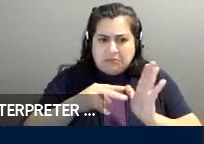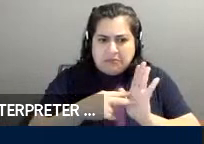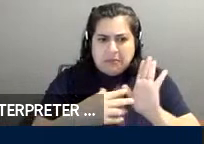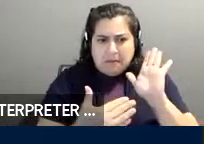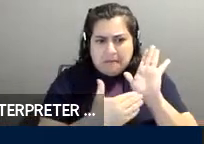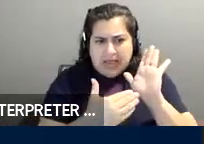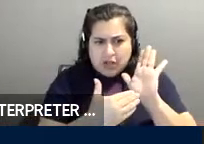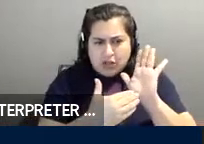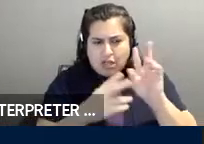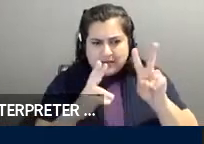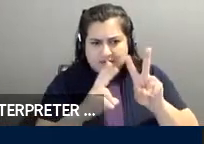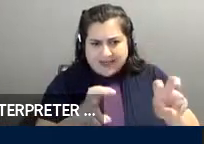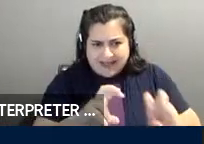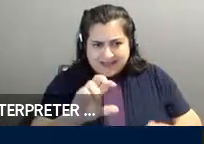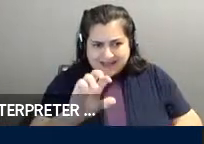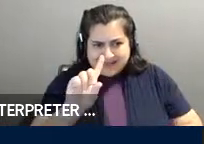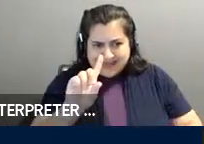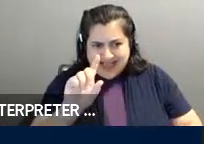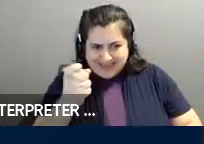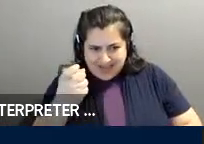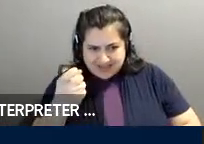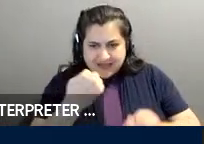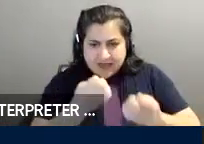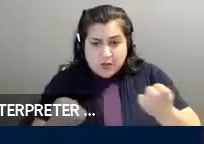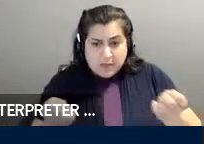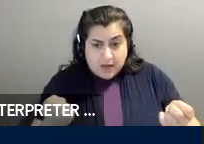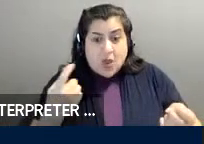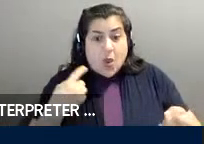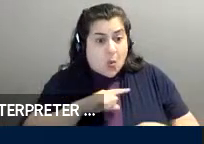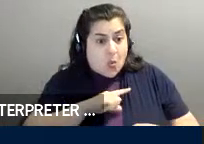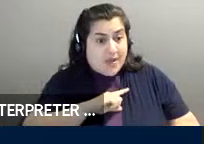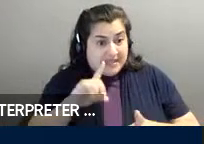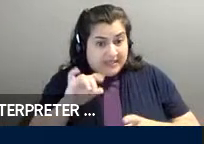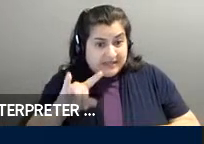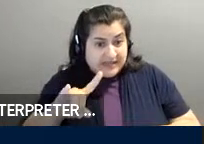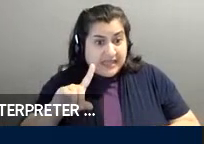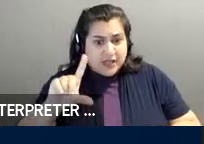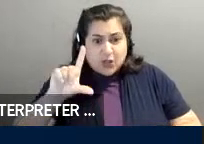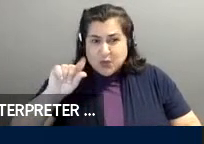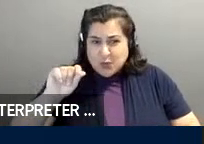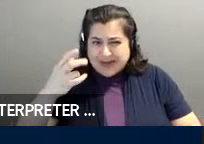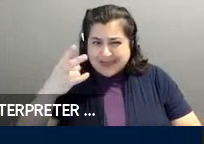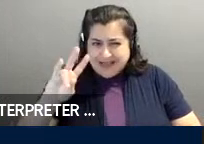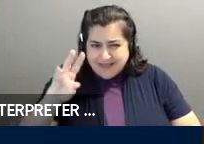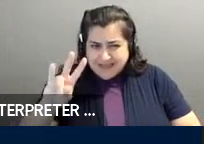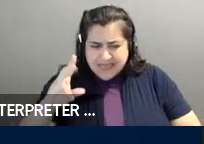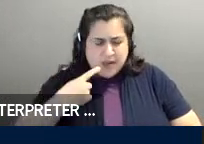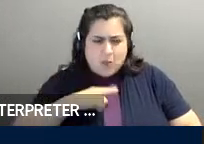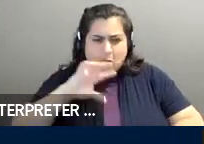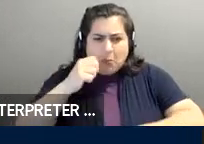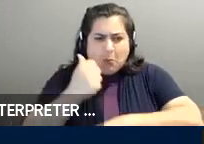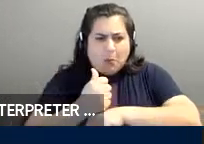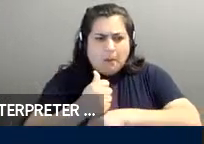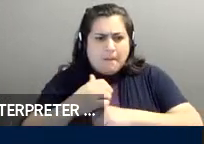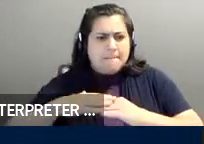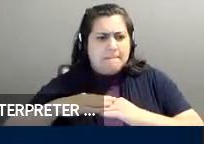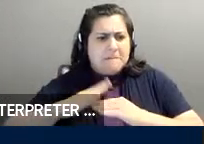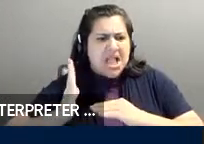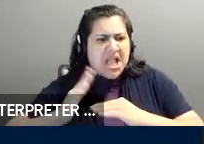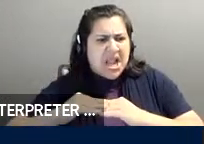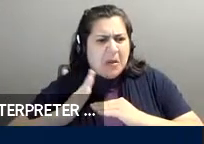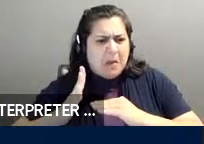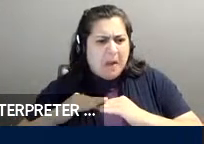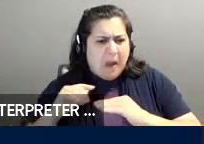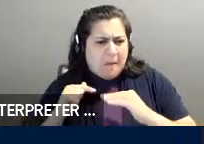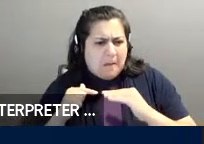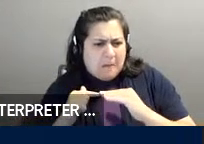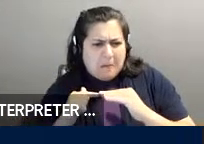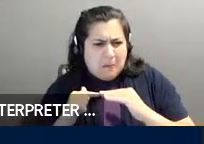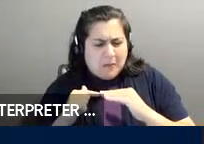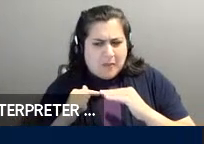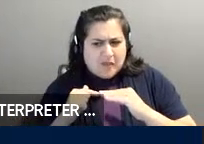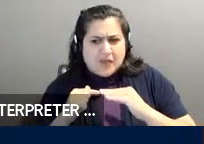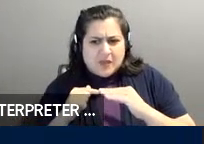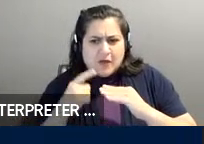that did in 2017 we established the minimum technical criteria for various type of equipment,